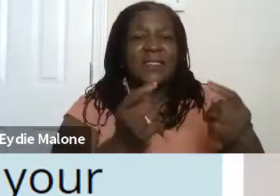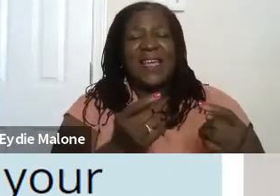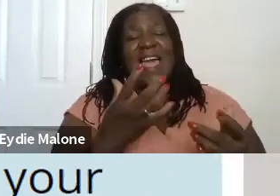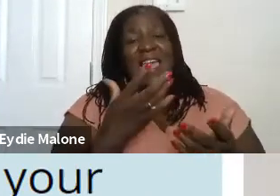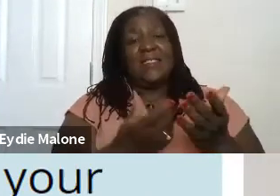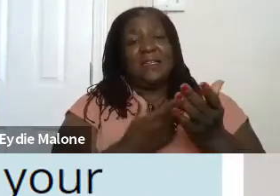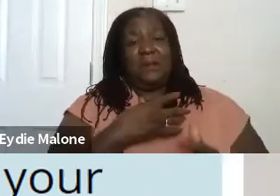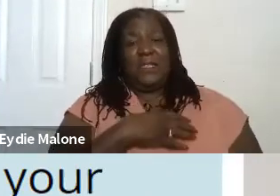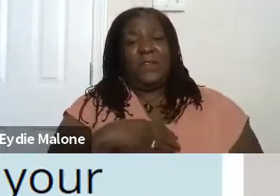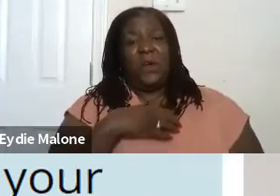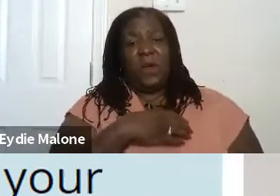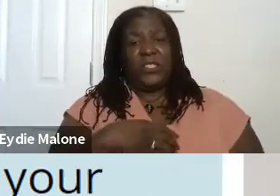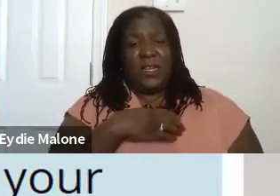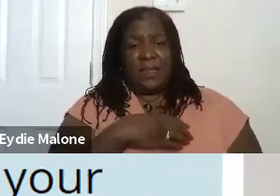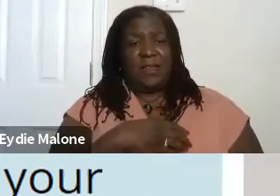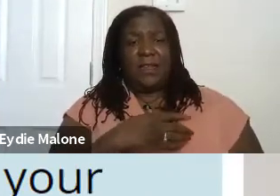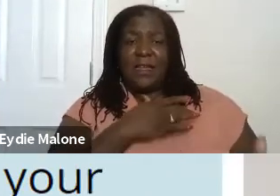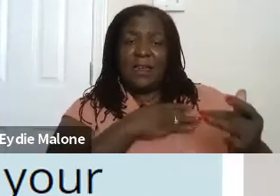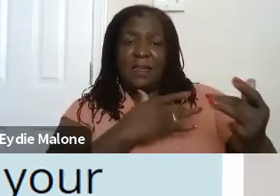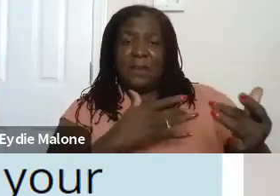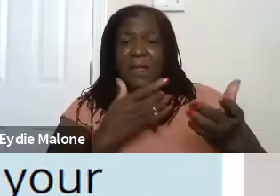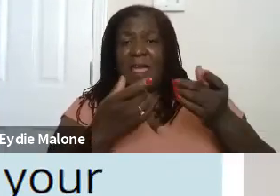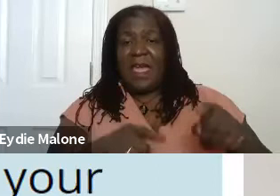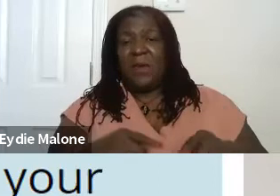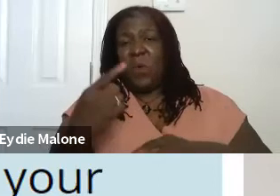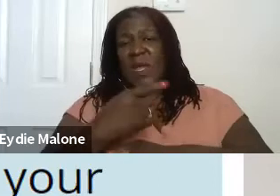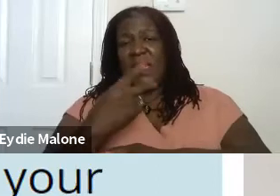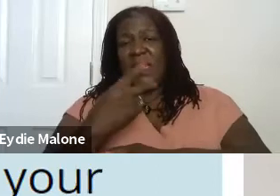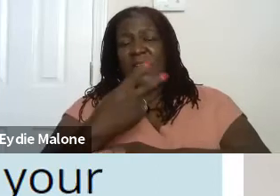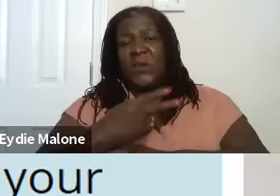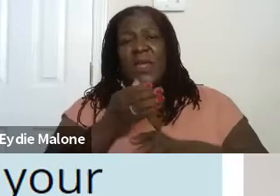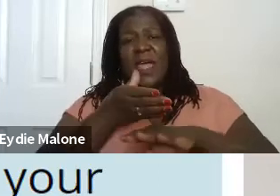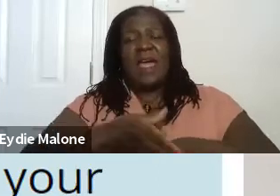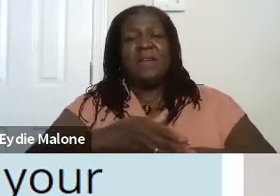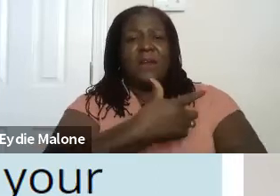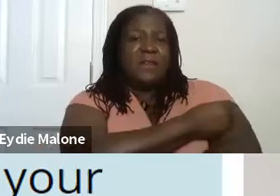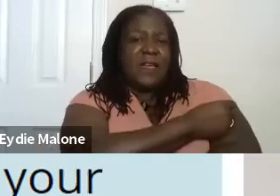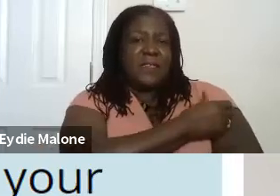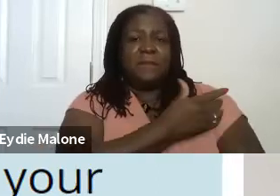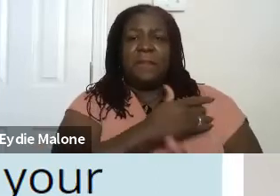typically occur in the first to second day after the vaccination and typically resolve